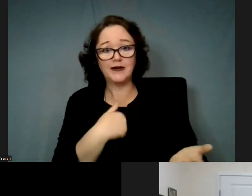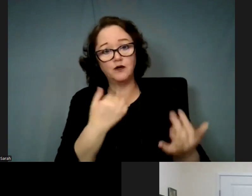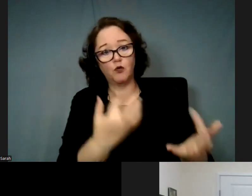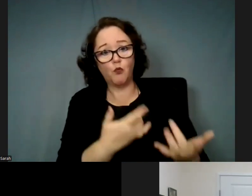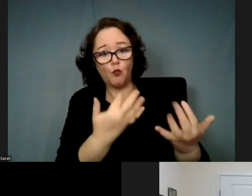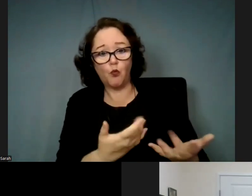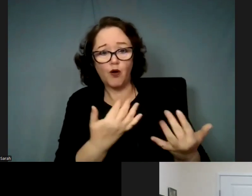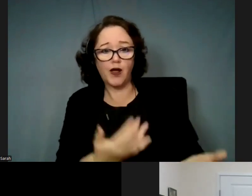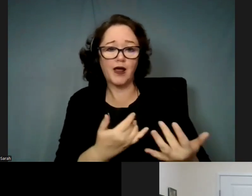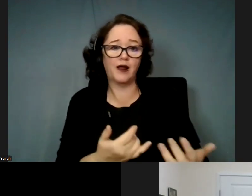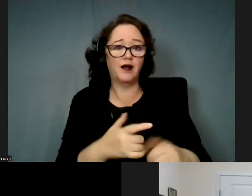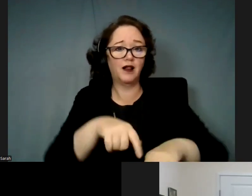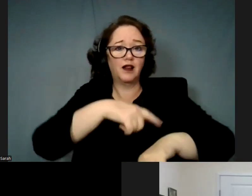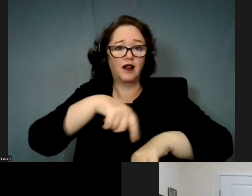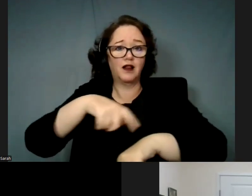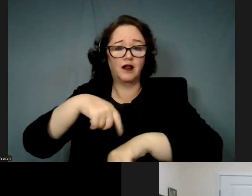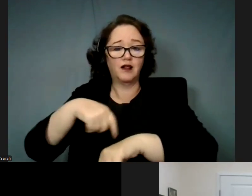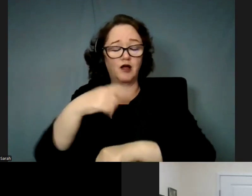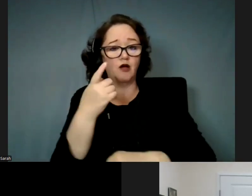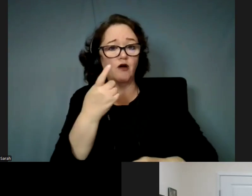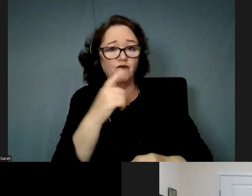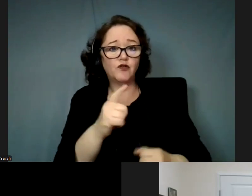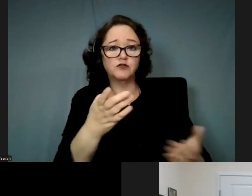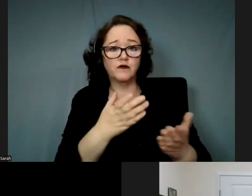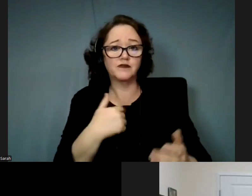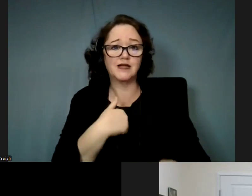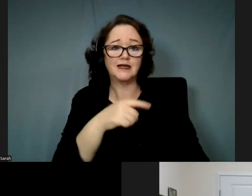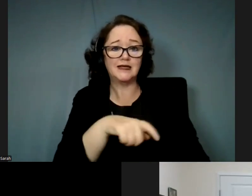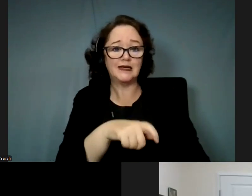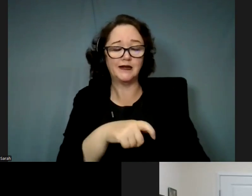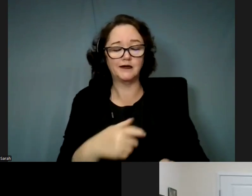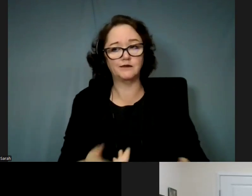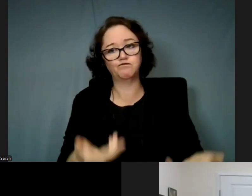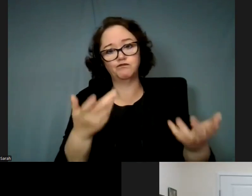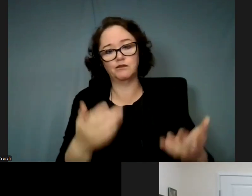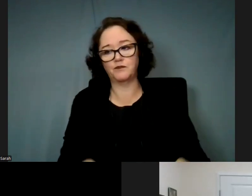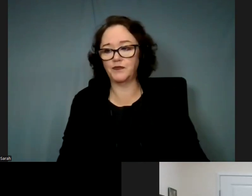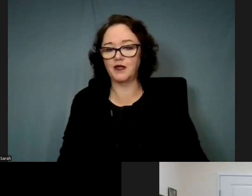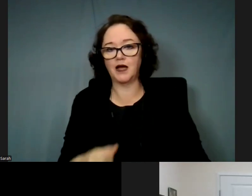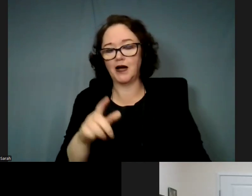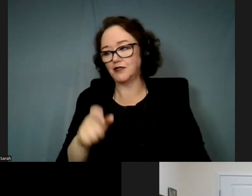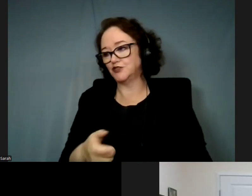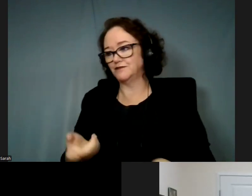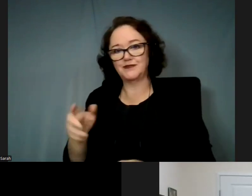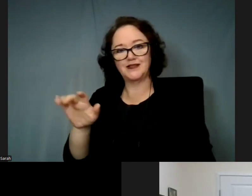waiting at home or waiting in my own spot with a dog. I had a dog